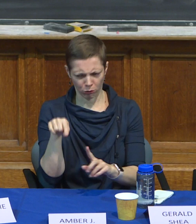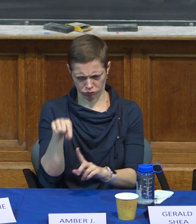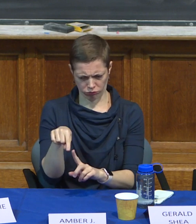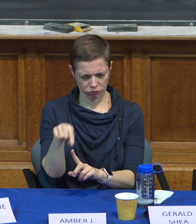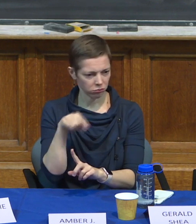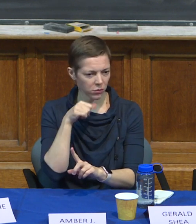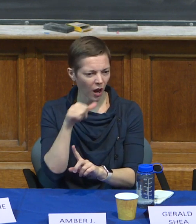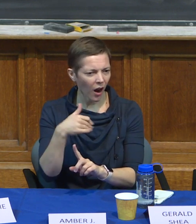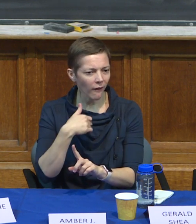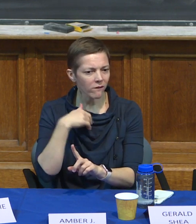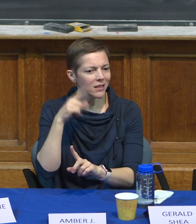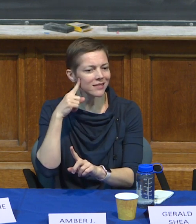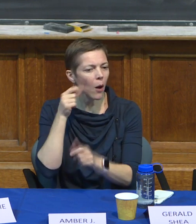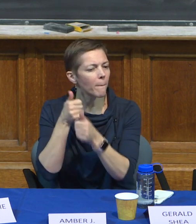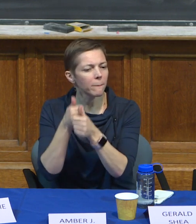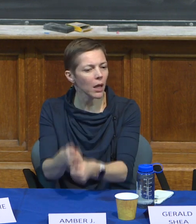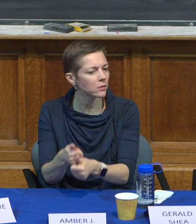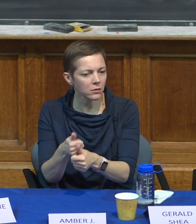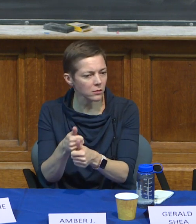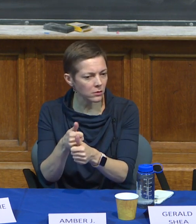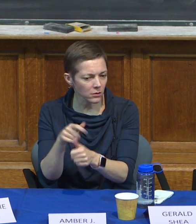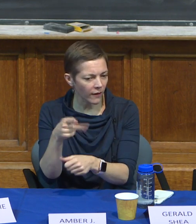and how that plays into learning to read and write.